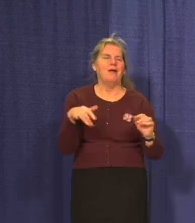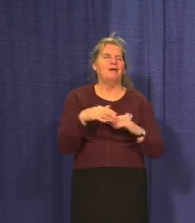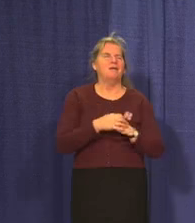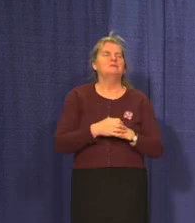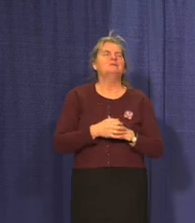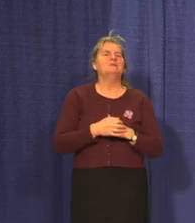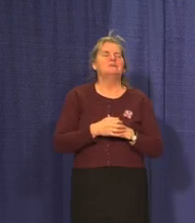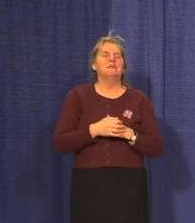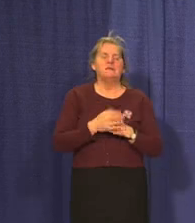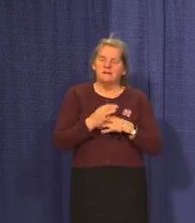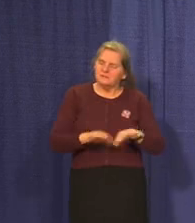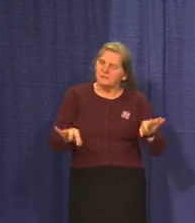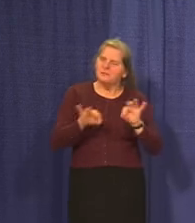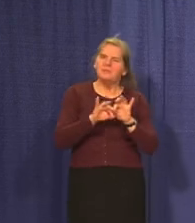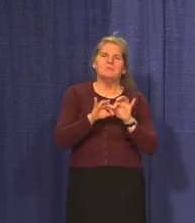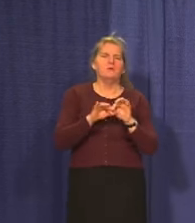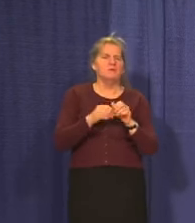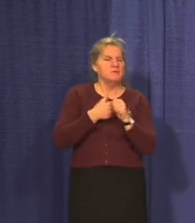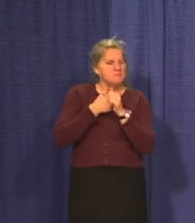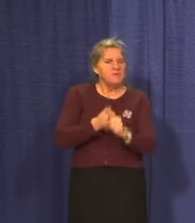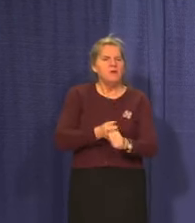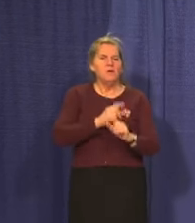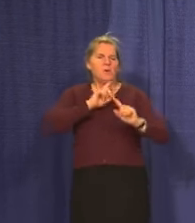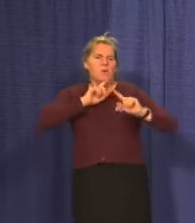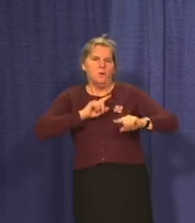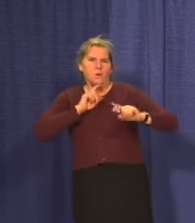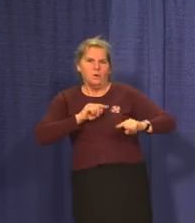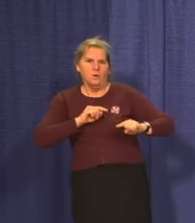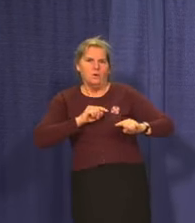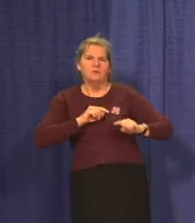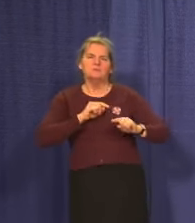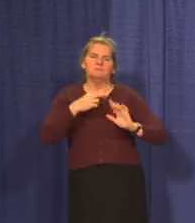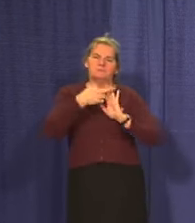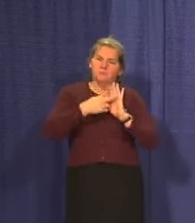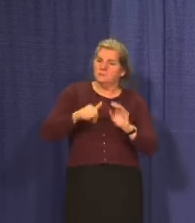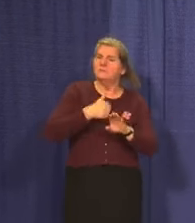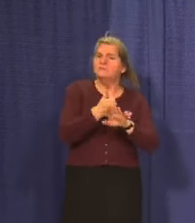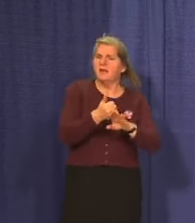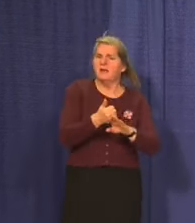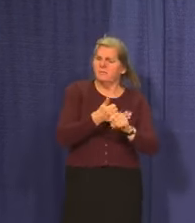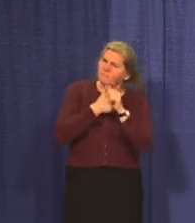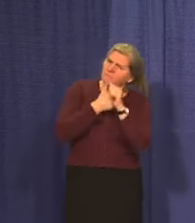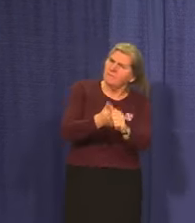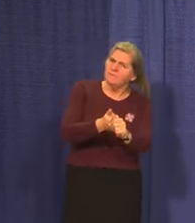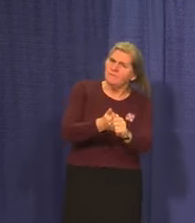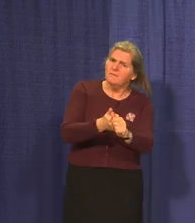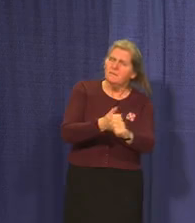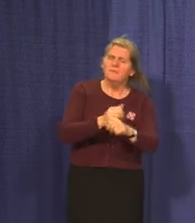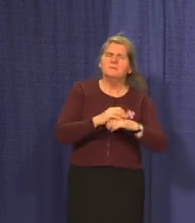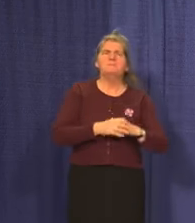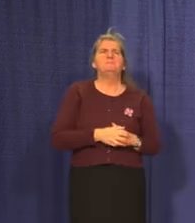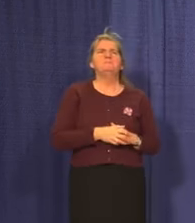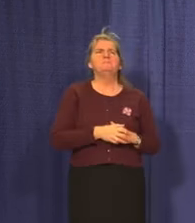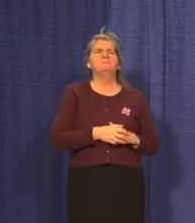FOLLOWING THE ORDERS AND THE GUIDELINES THAT ARE IN PLACE. BUT APART FROM BEING AROUND